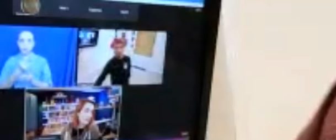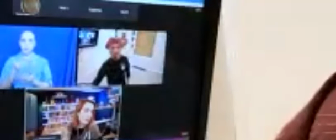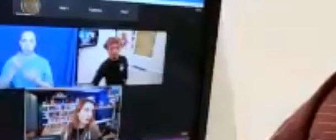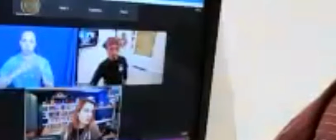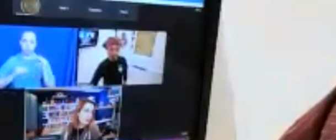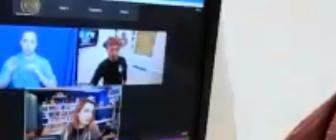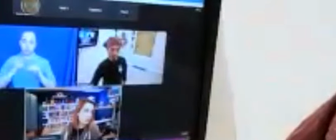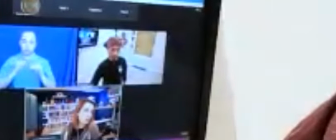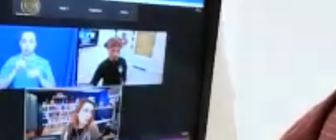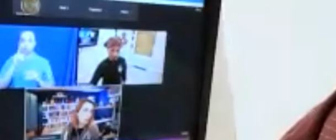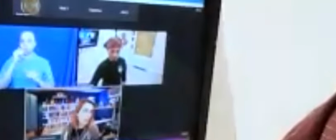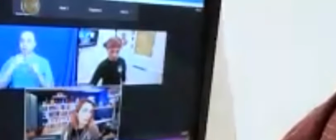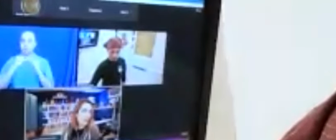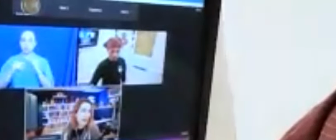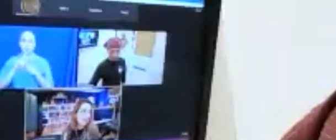THIS IS FROM CARMEN. I LIVED IN THE PHILIPPINES FOR